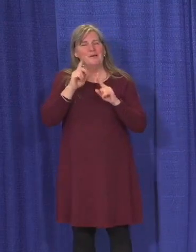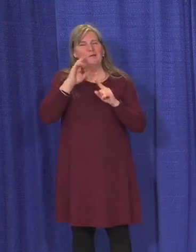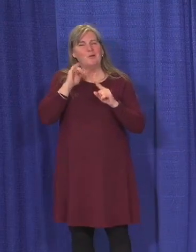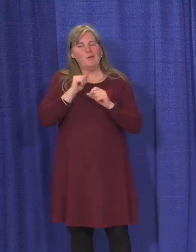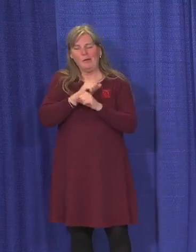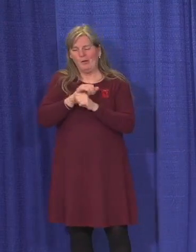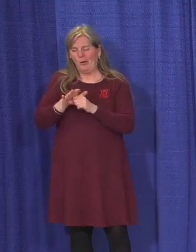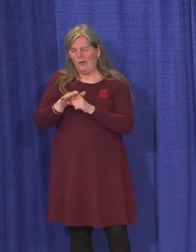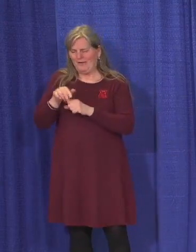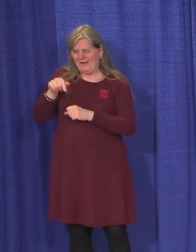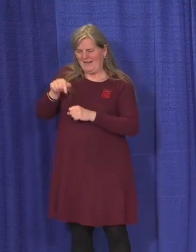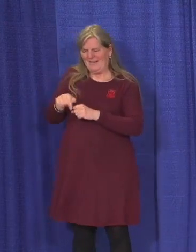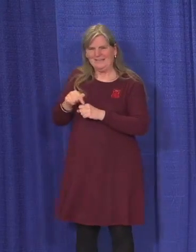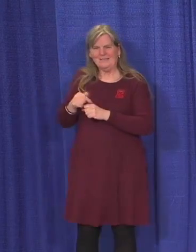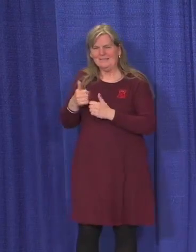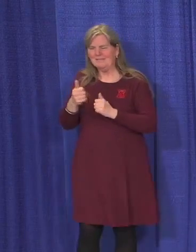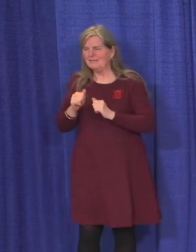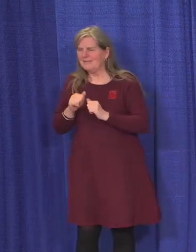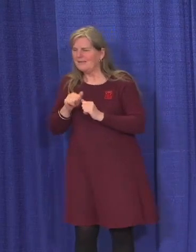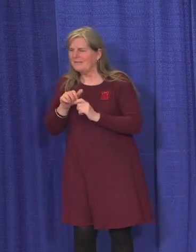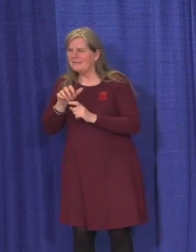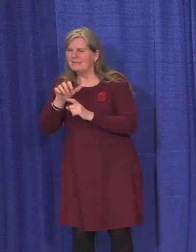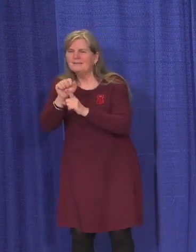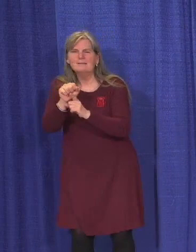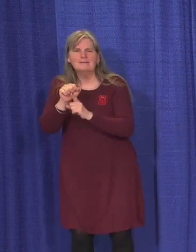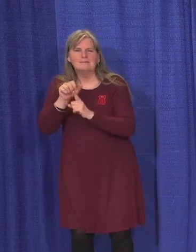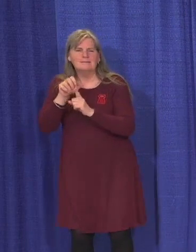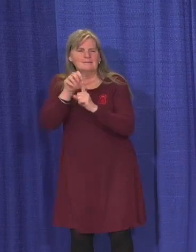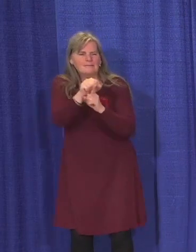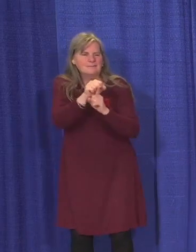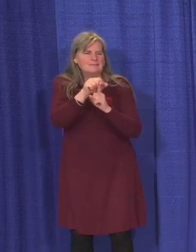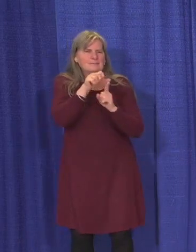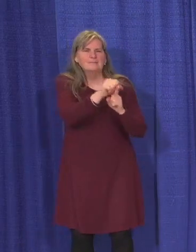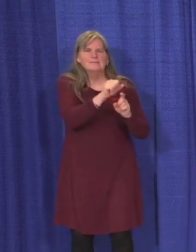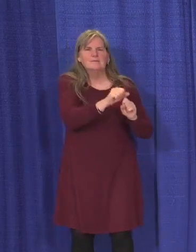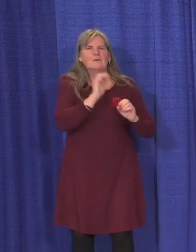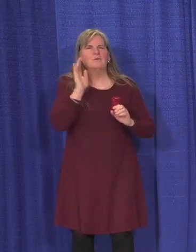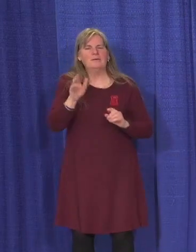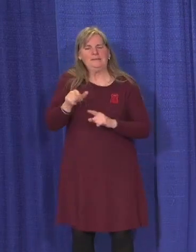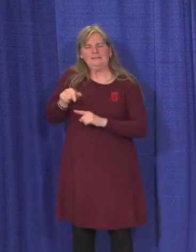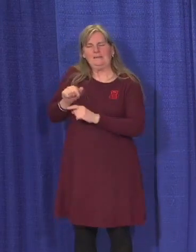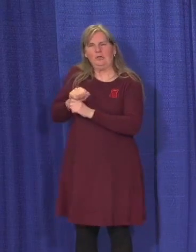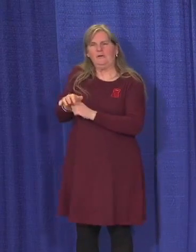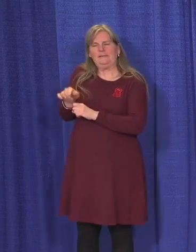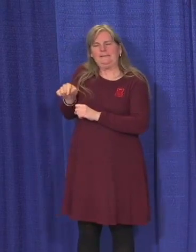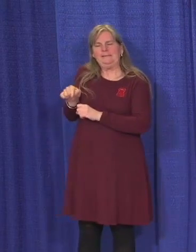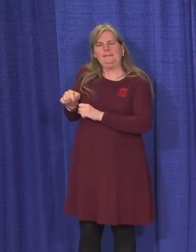control. Candid as vaccine curve is now surging ahead with millions of